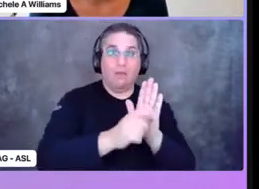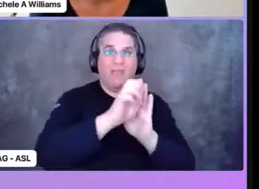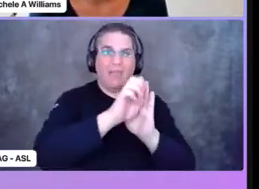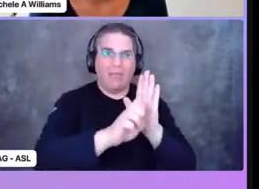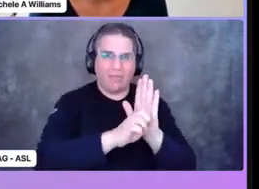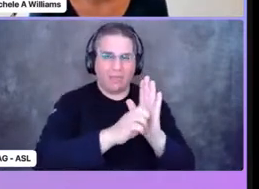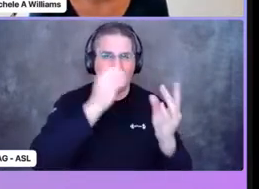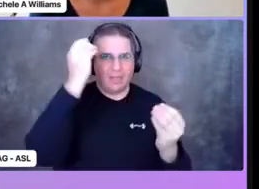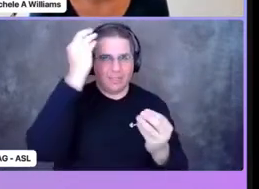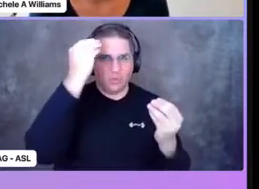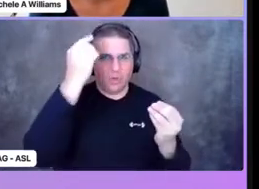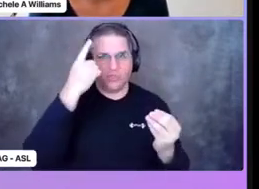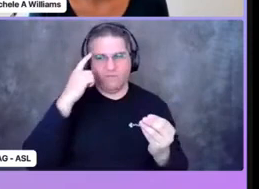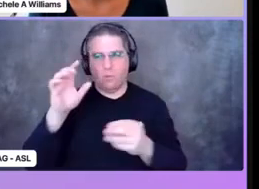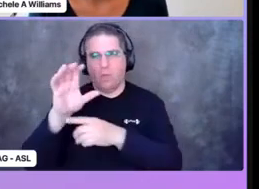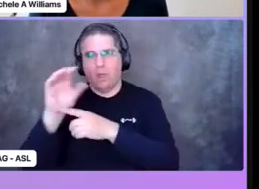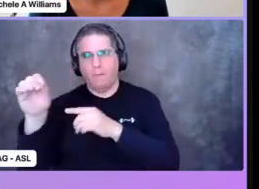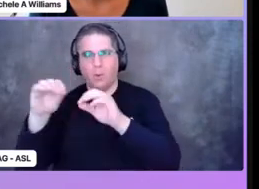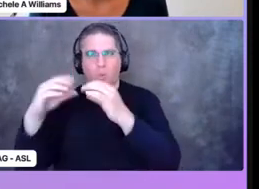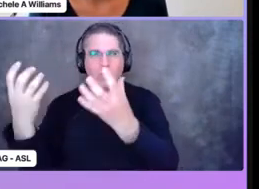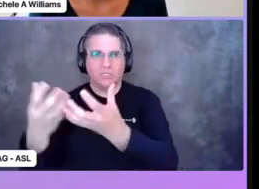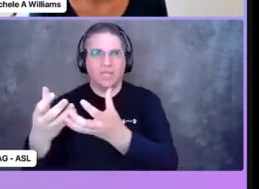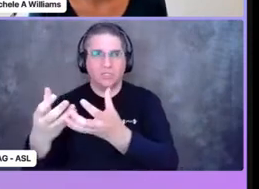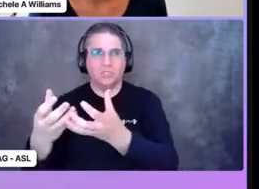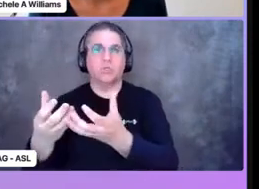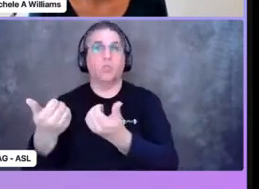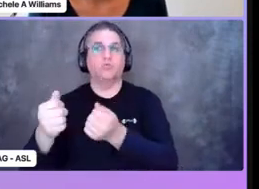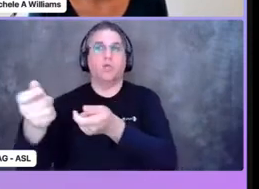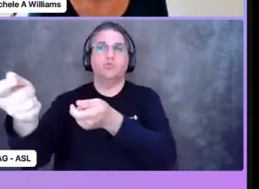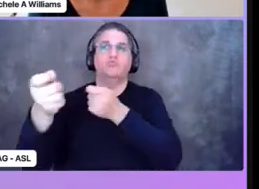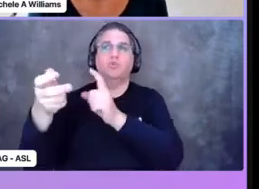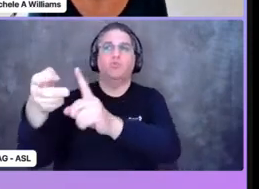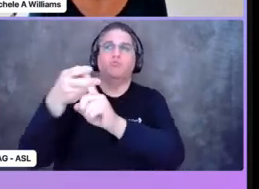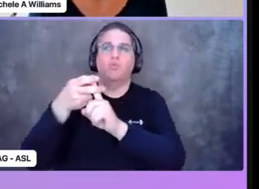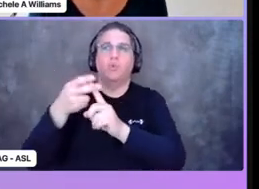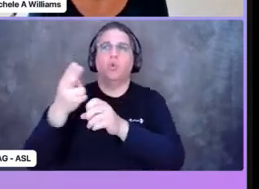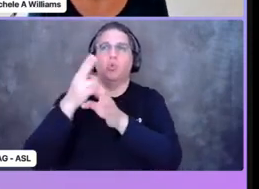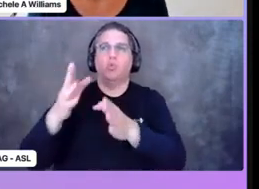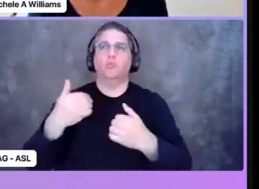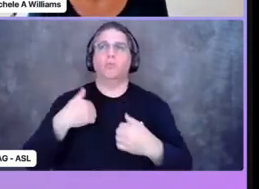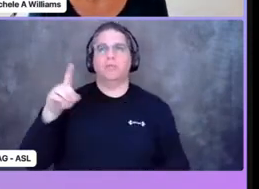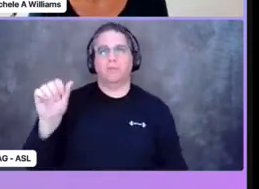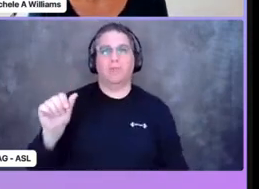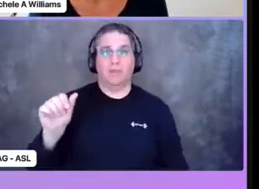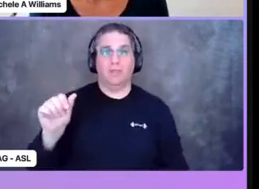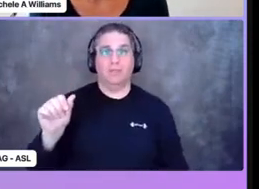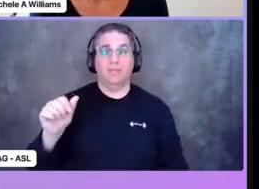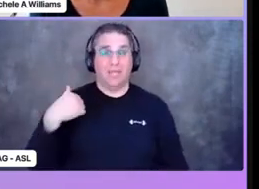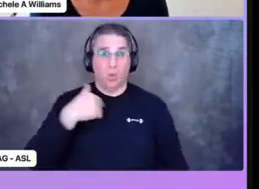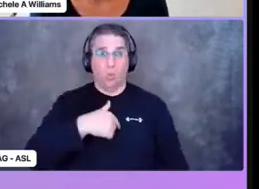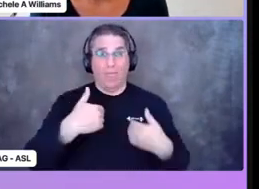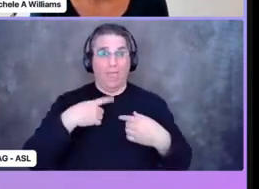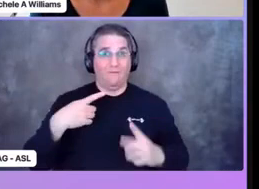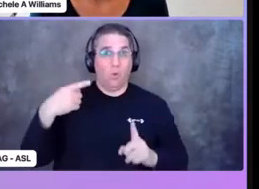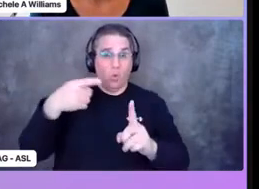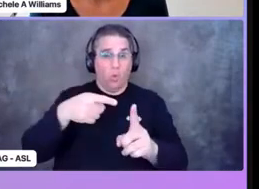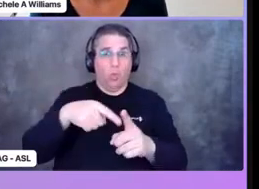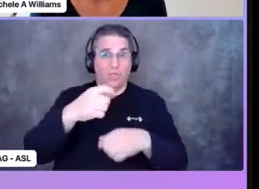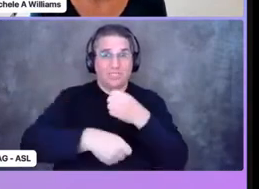talk about, is can you speak to the legal and ethical considerations and organizations should consider